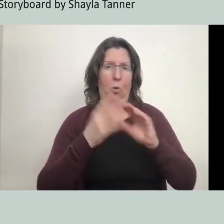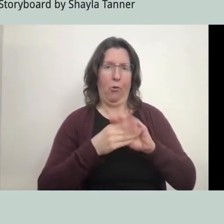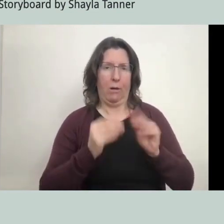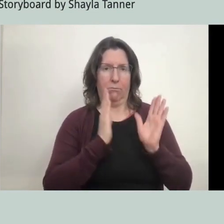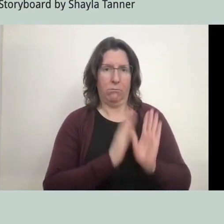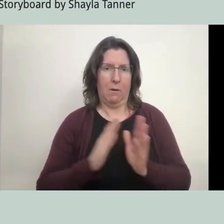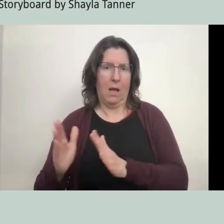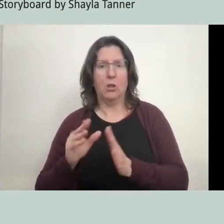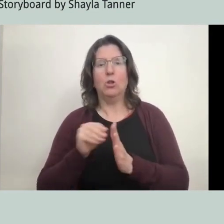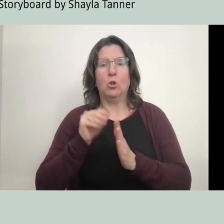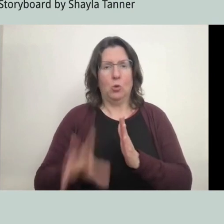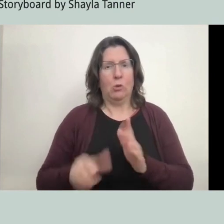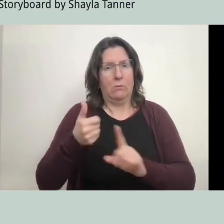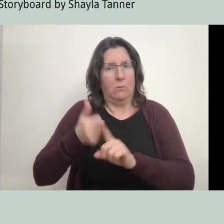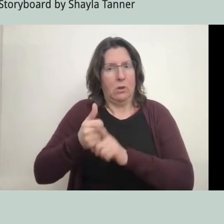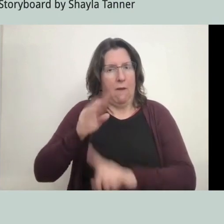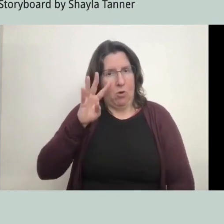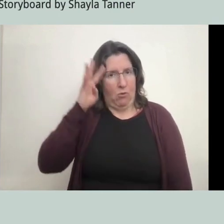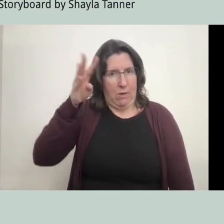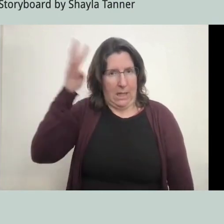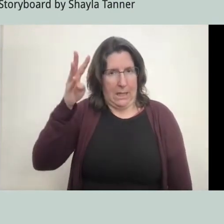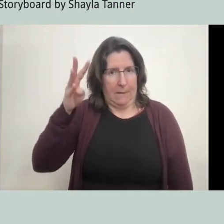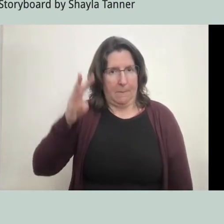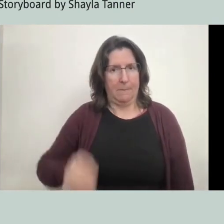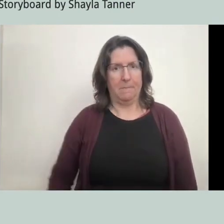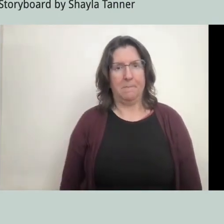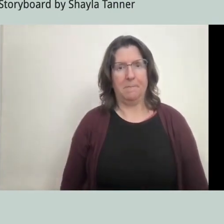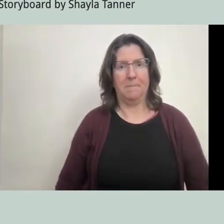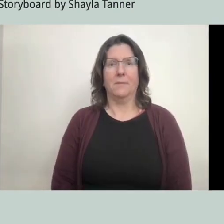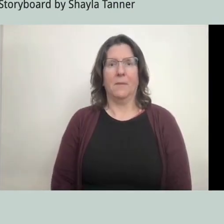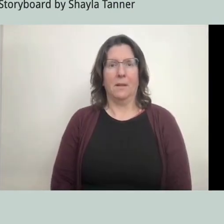Here is one example of a student's storyboard creation of each scene.